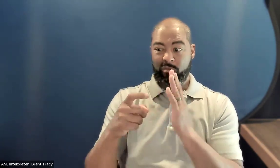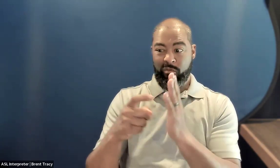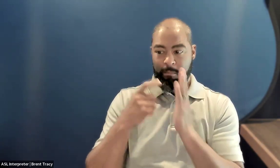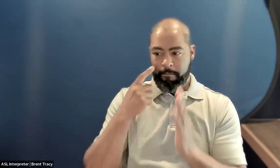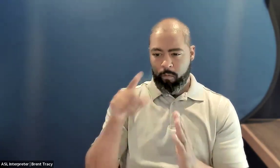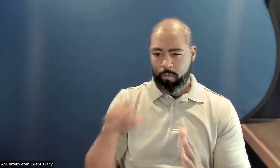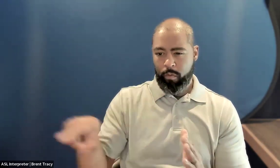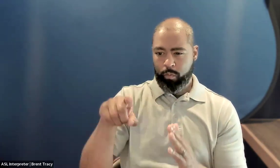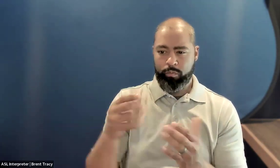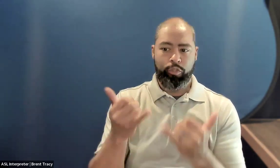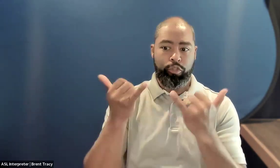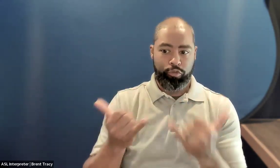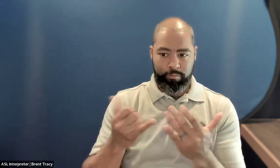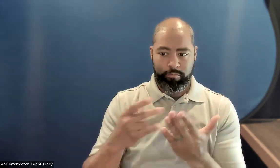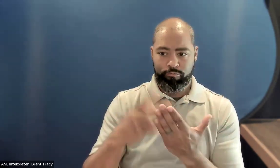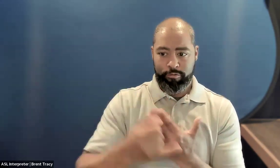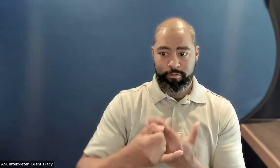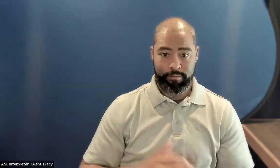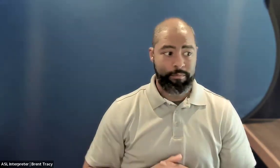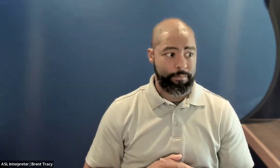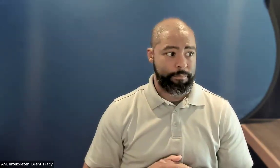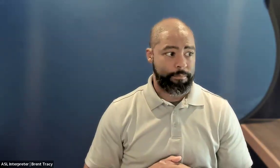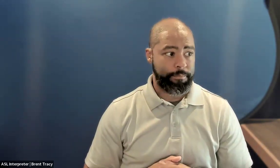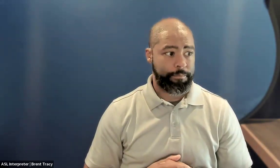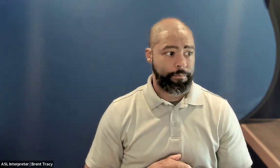OK, so that's the that's the content of our proposed changes.